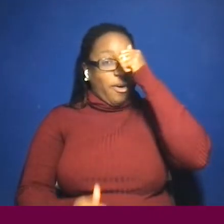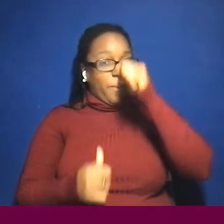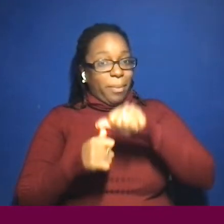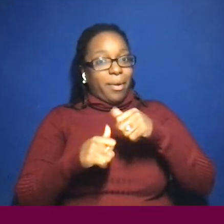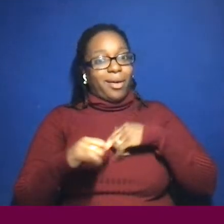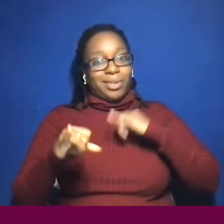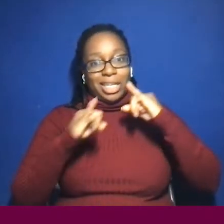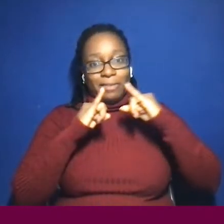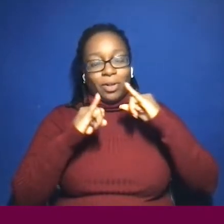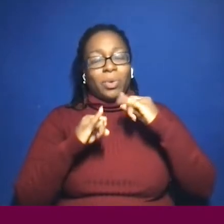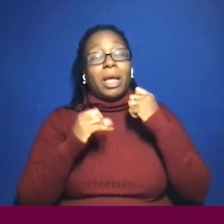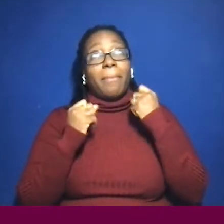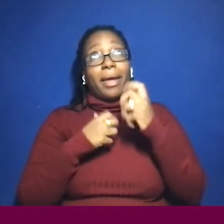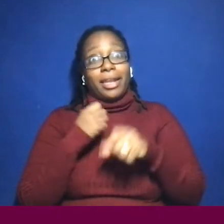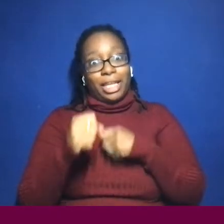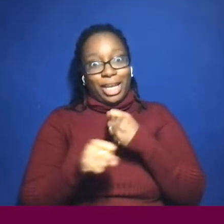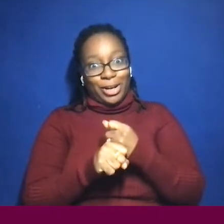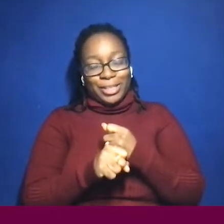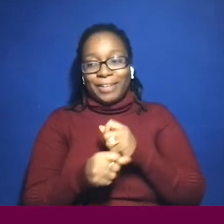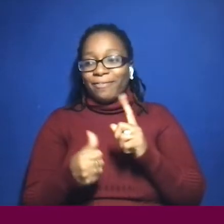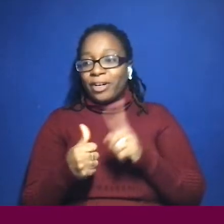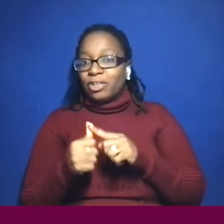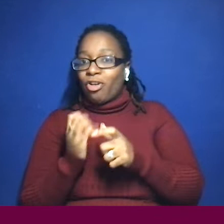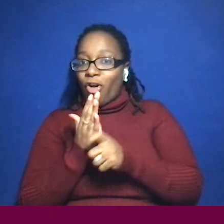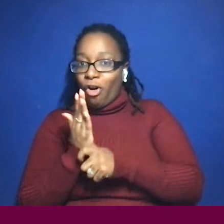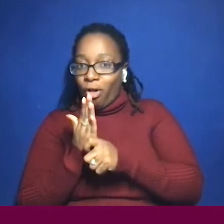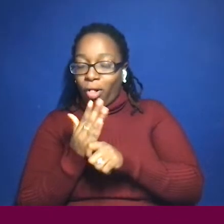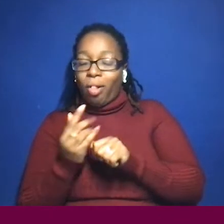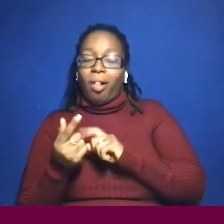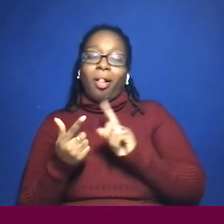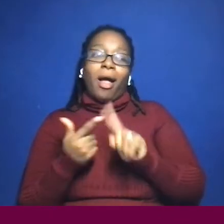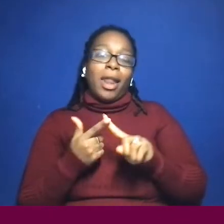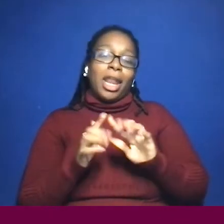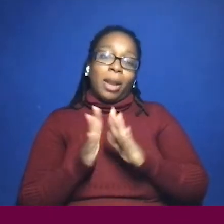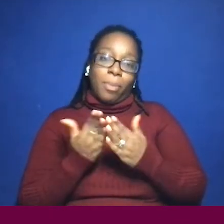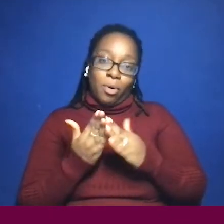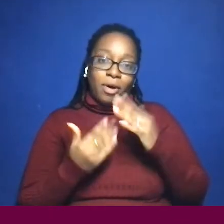many years. First, it was an article, then the book Five Days at Memorial, and then of course